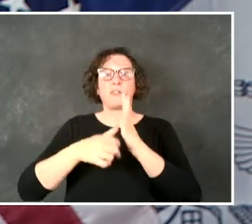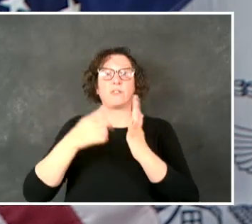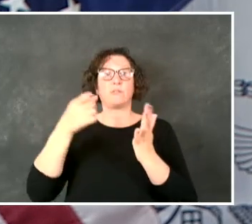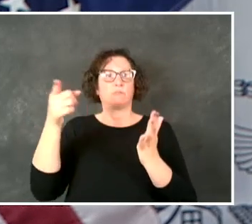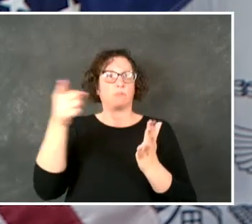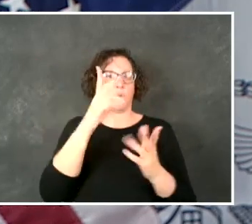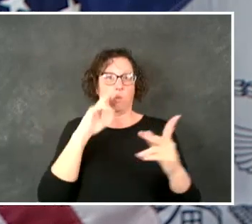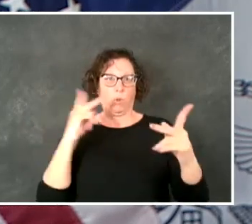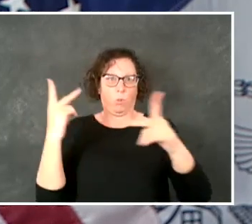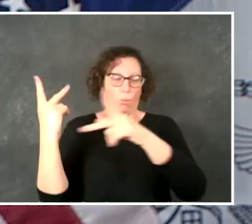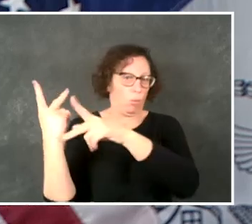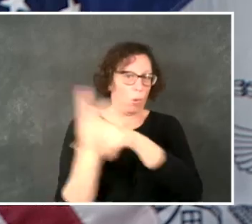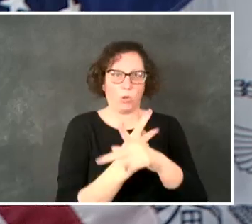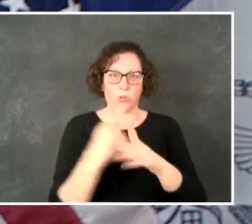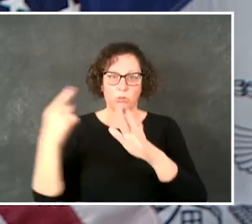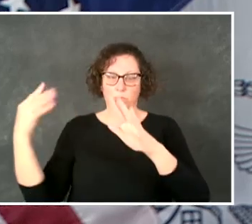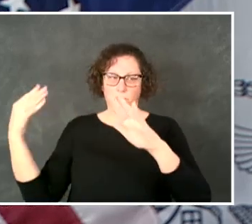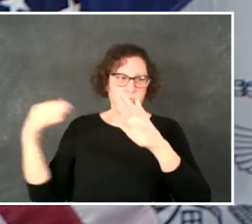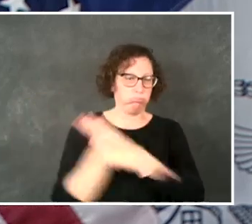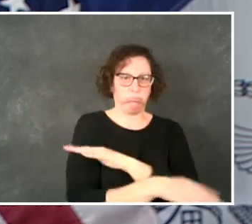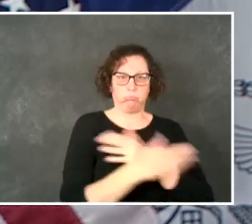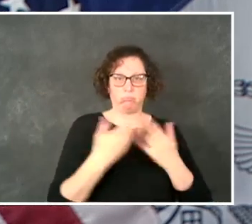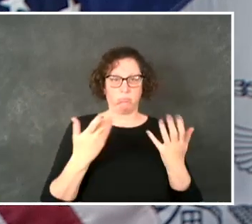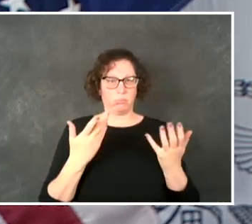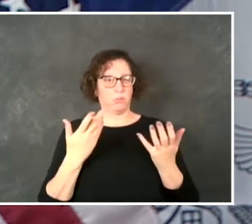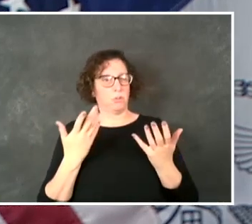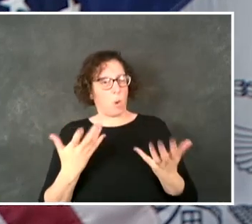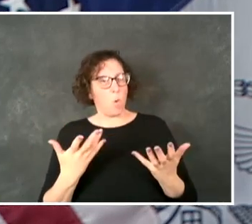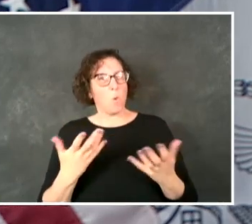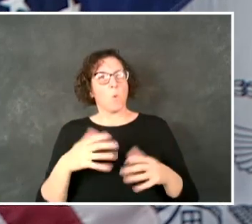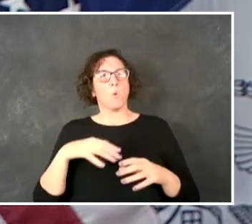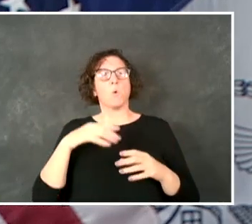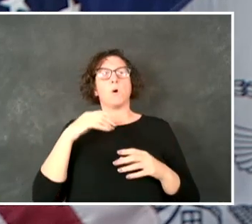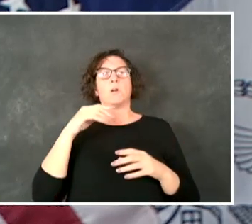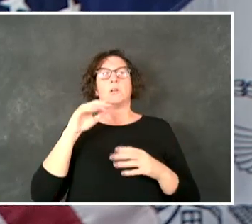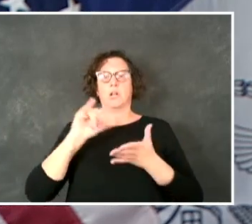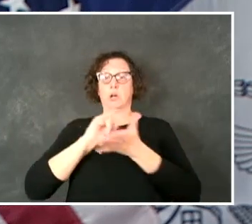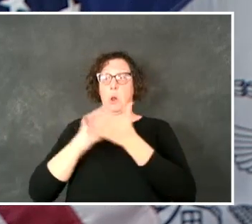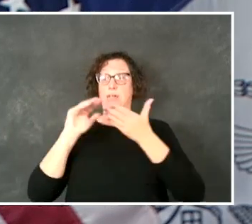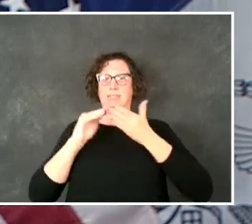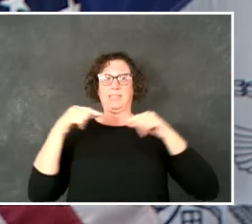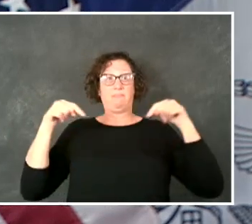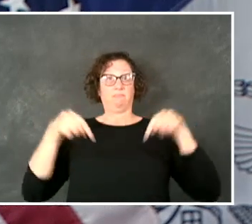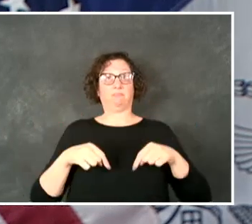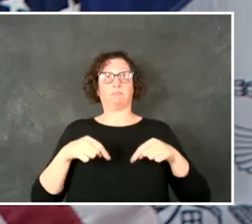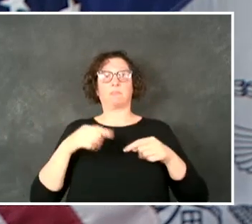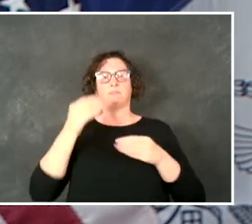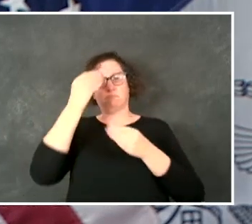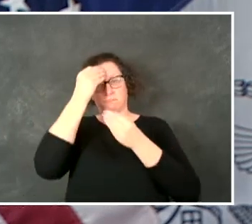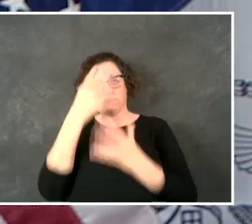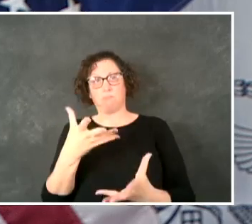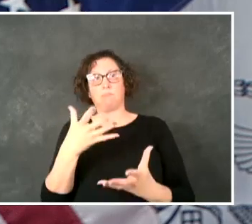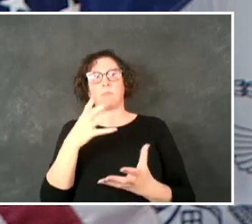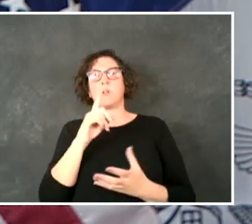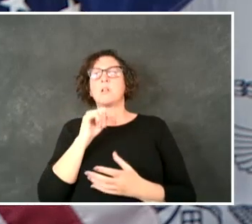THAT WOULD BE IN DANGER AND ALSO SETTING BACK ANY EFFORT TO GET TO NORMALCY. WE'RE NOTG OIGN